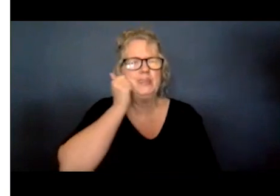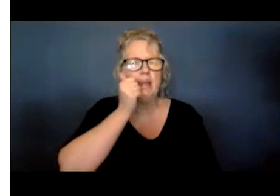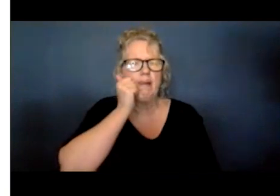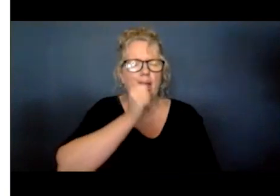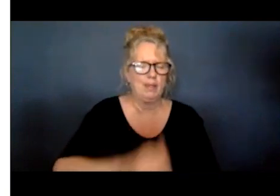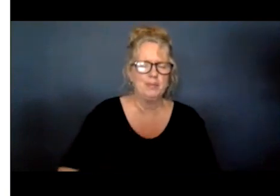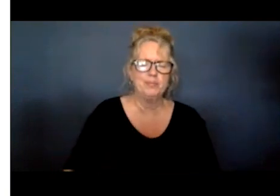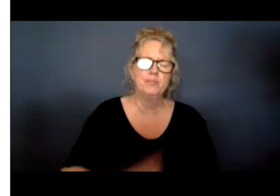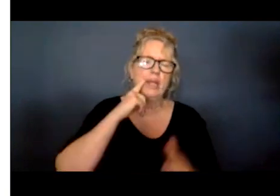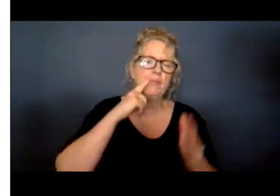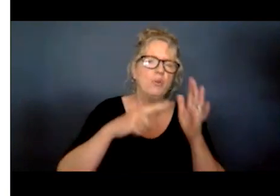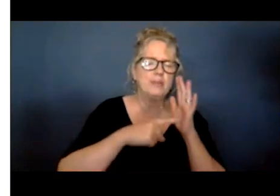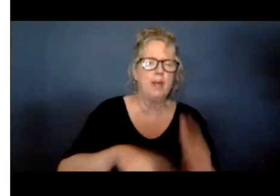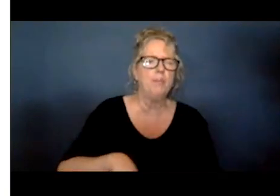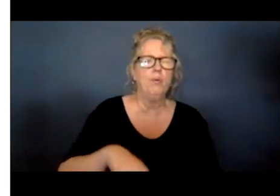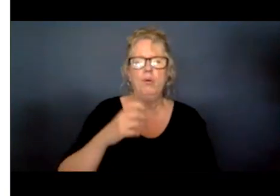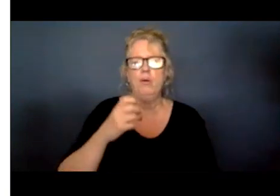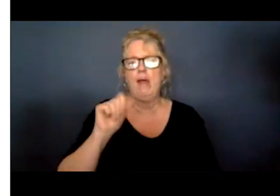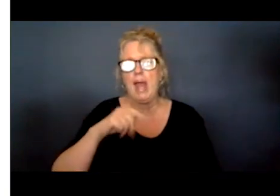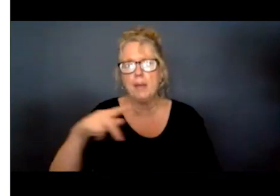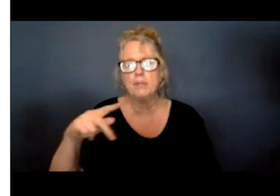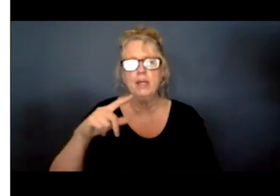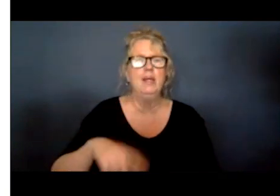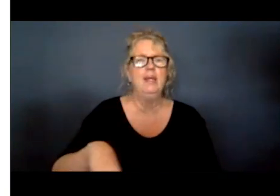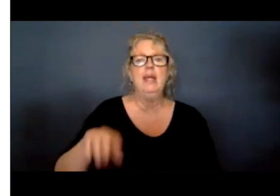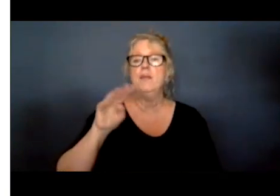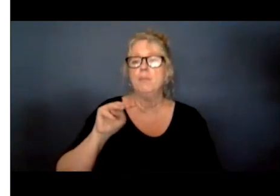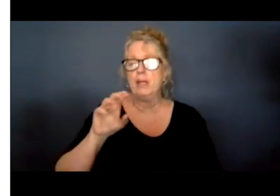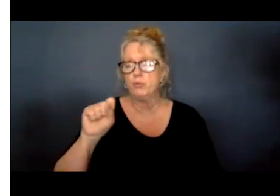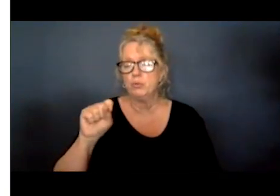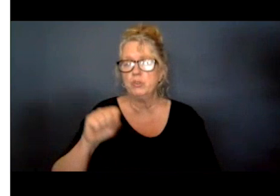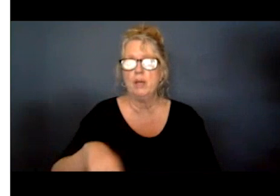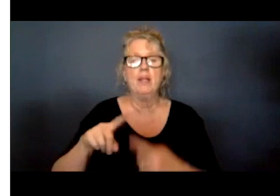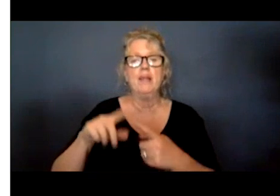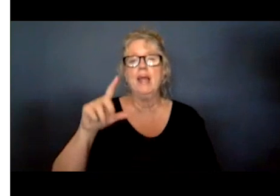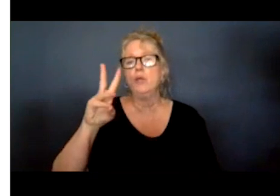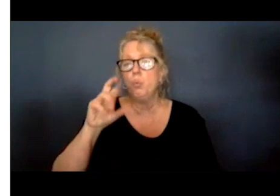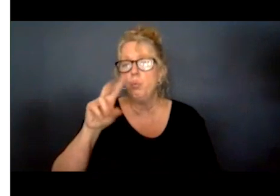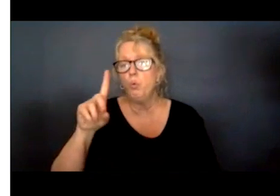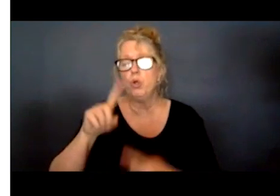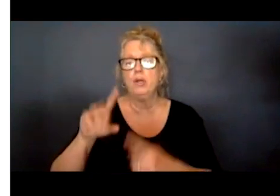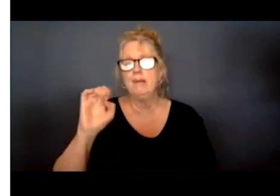For instance, applications in the Microsoft Office suite—like Word, Excel, and PowerPoint,